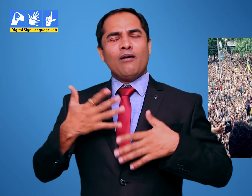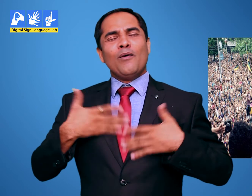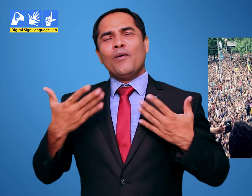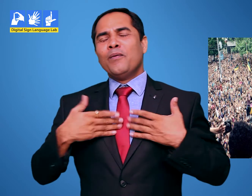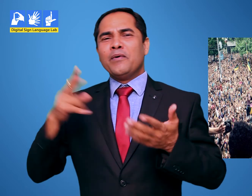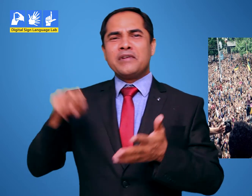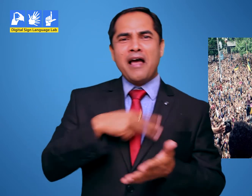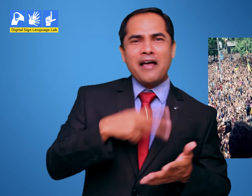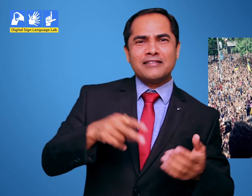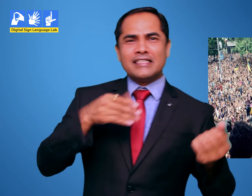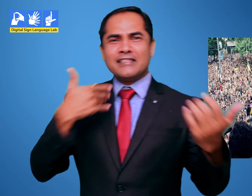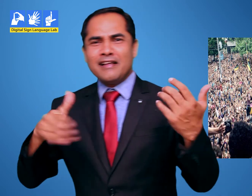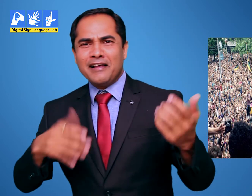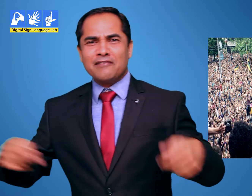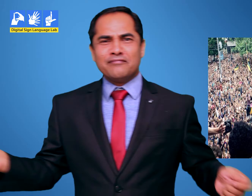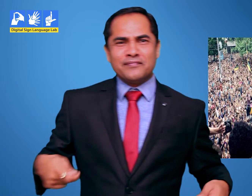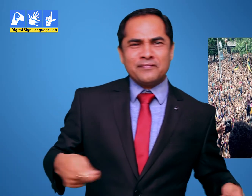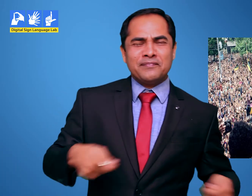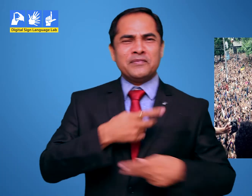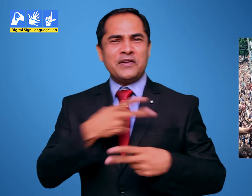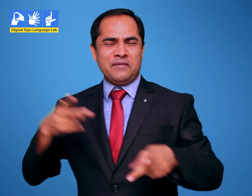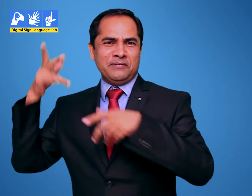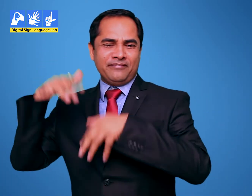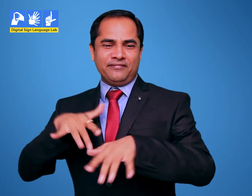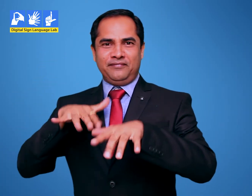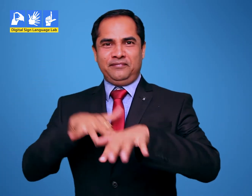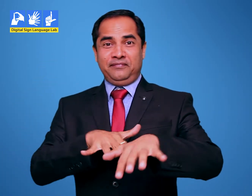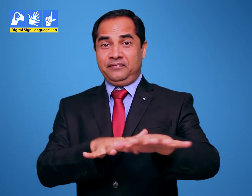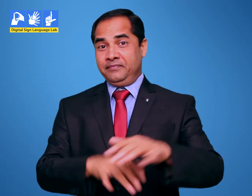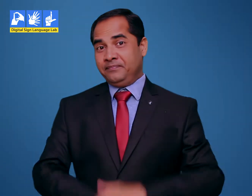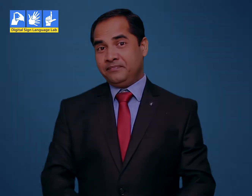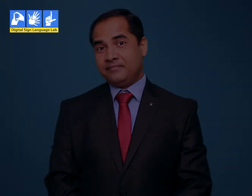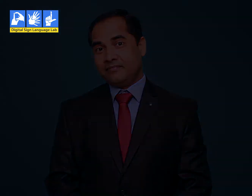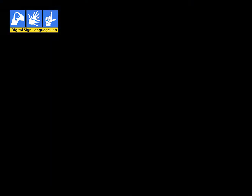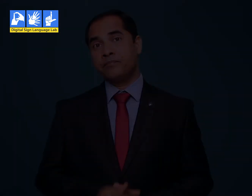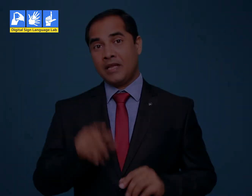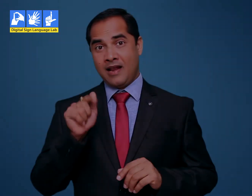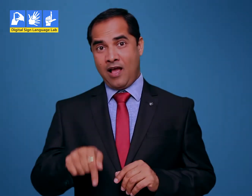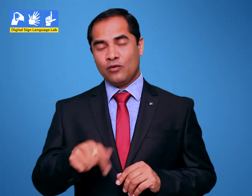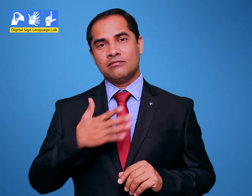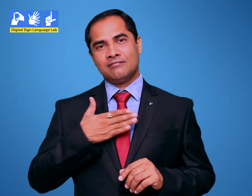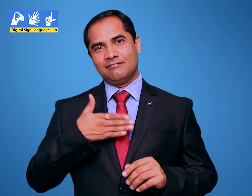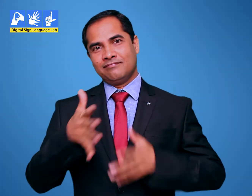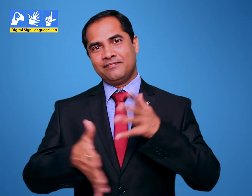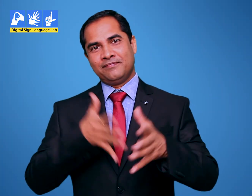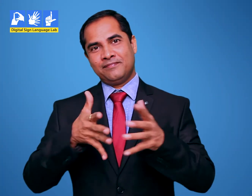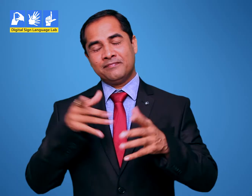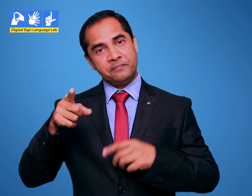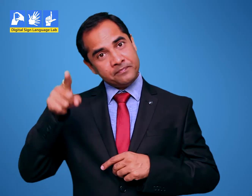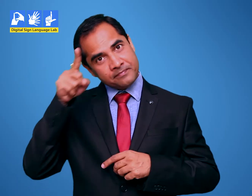and dancing with joy. This was a historic occasion. Now, I would be signing